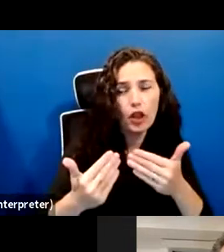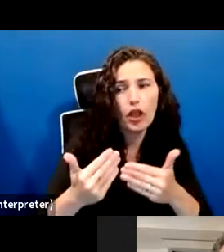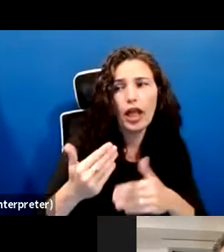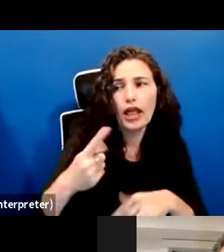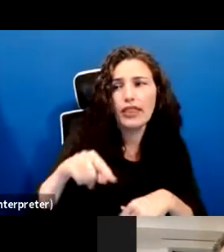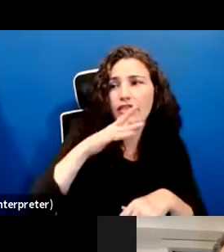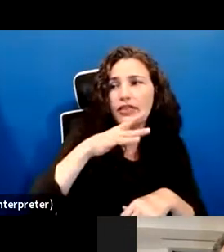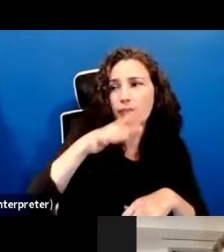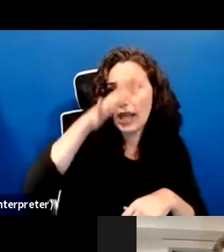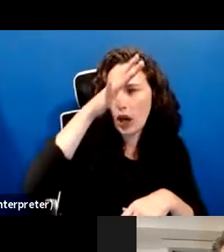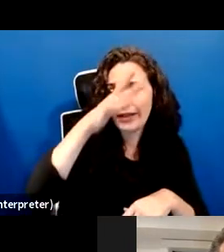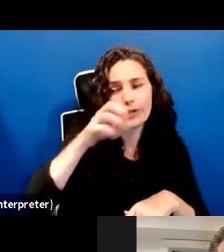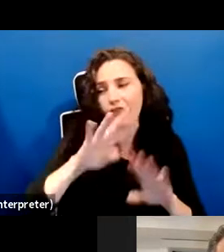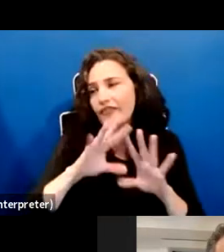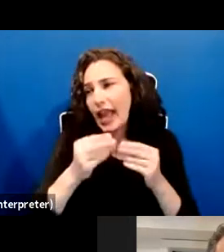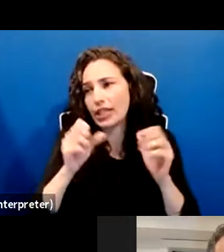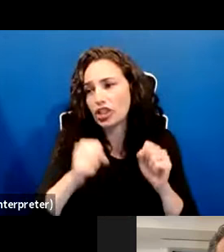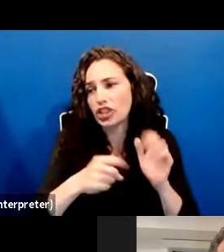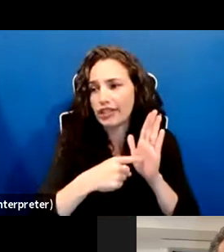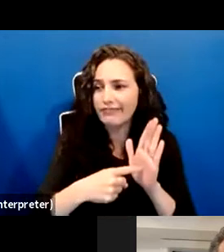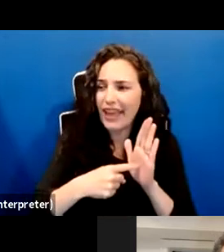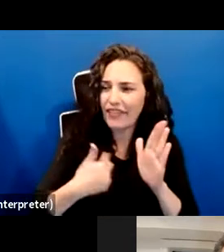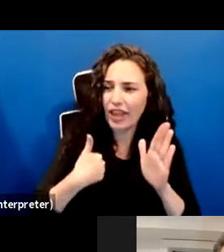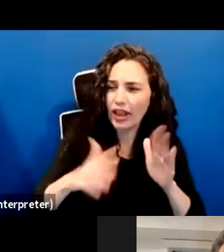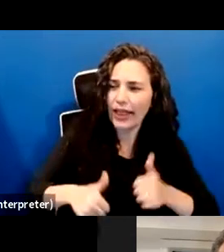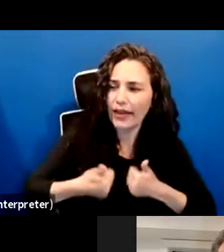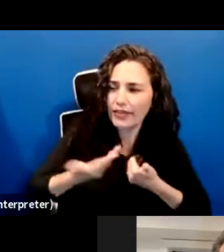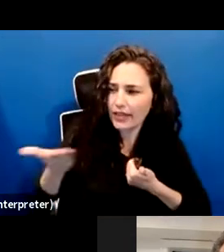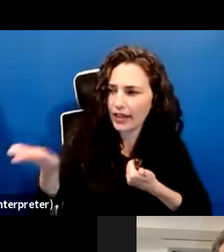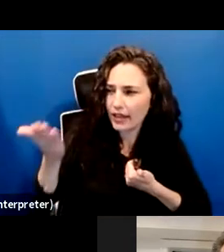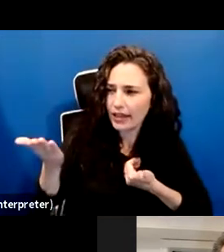It's been overwhelming literally a hundred percent positive. A hundred percent.